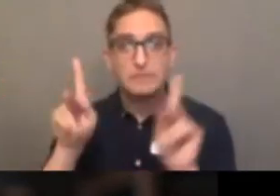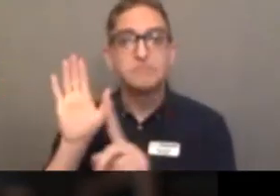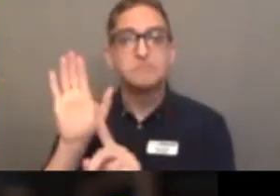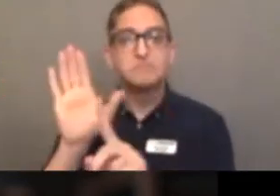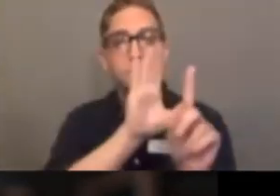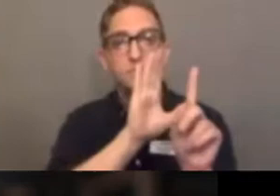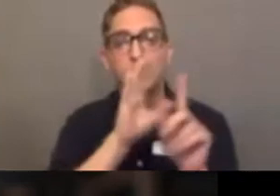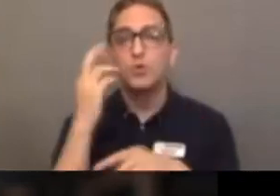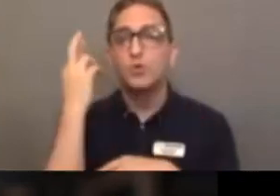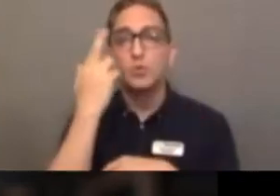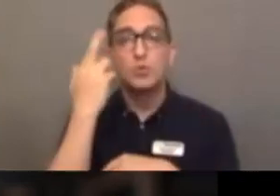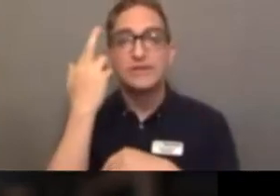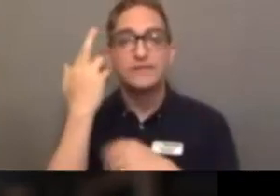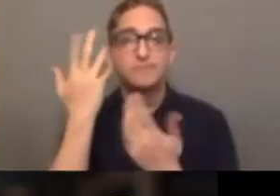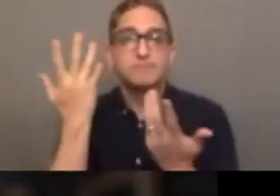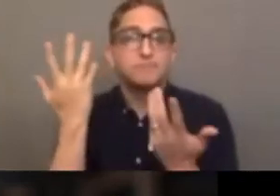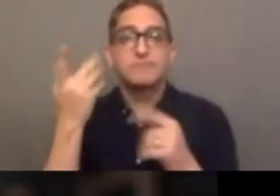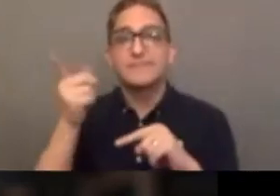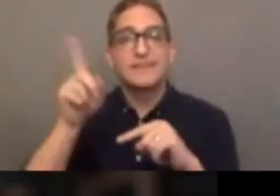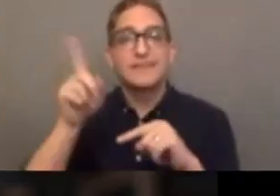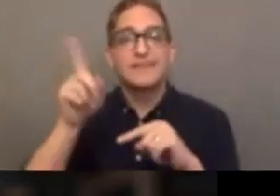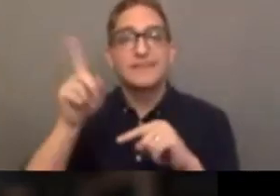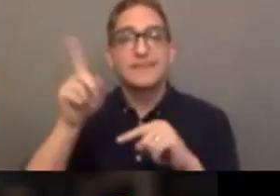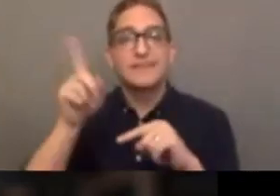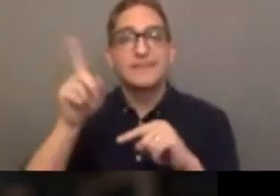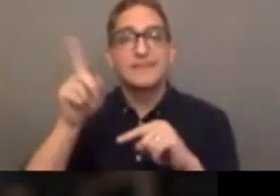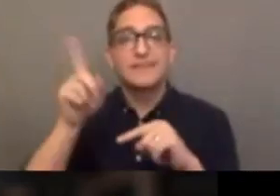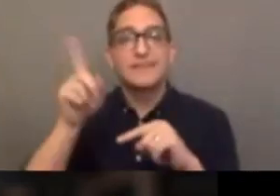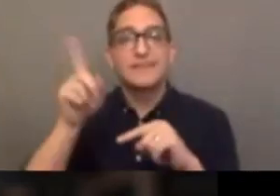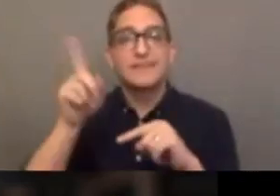reason, could not hear what was going on. However captioning turns out to be really